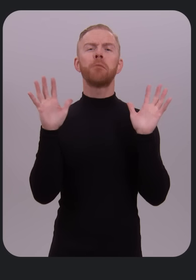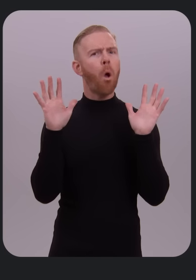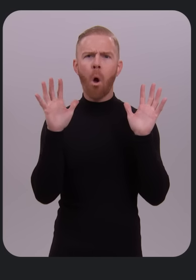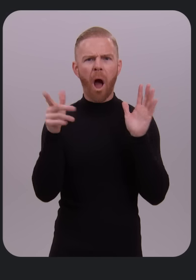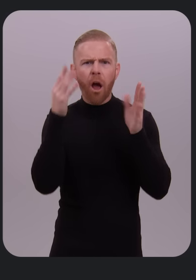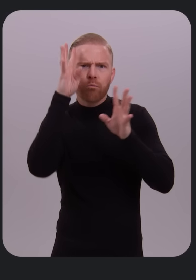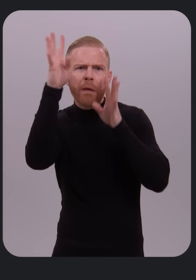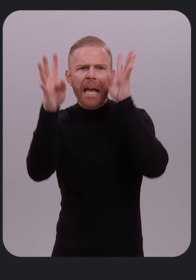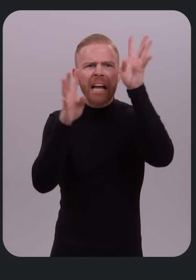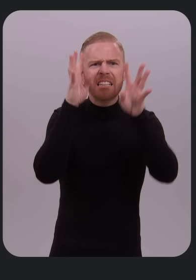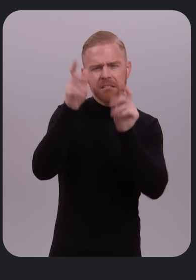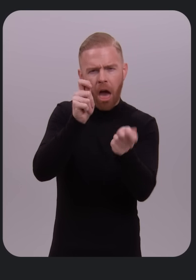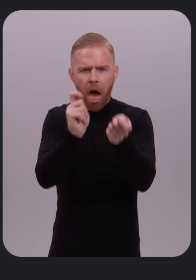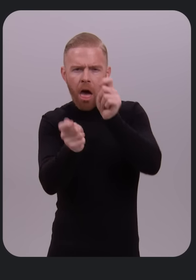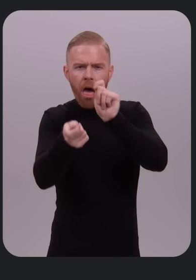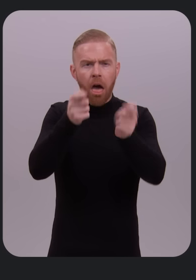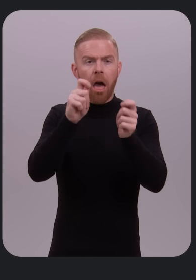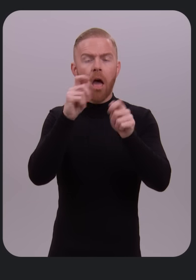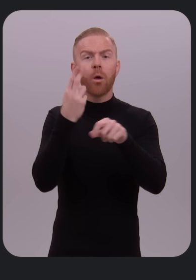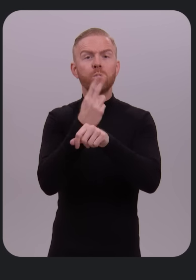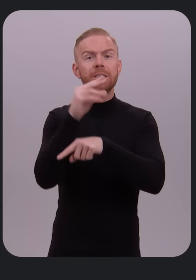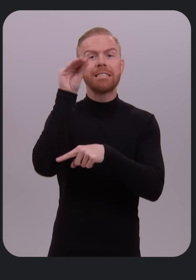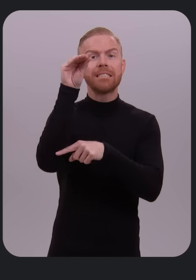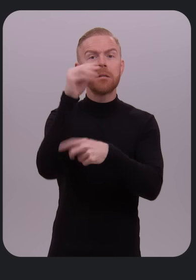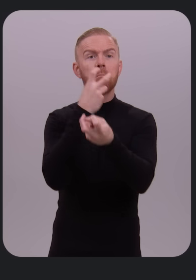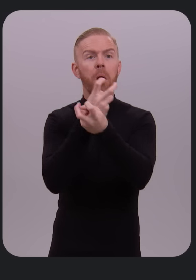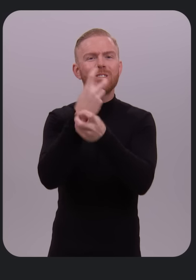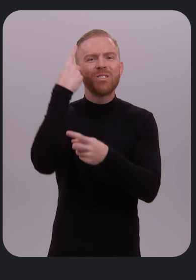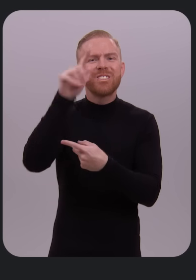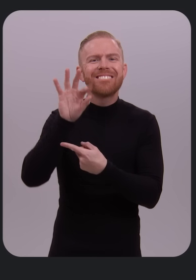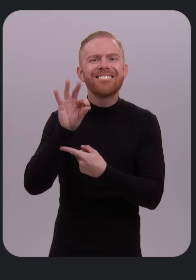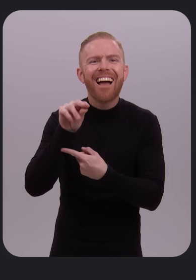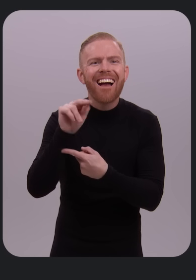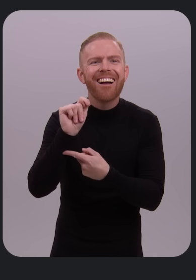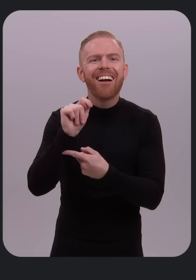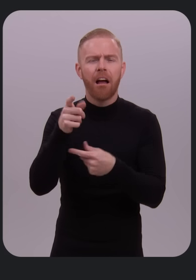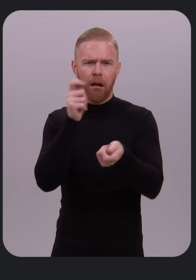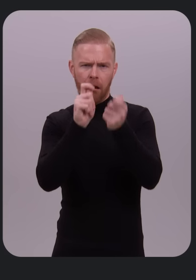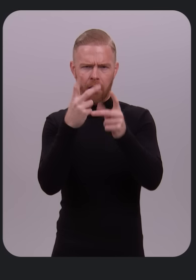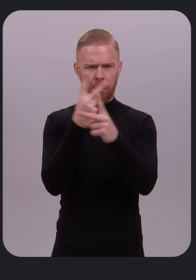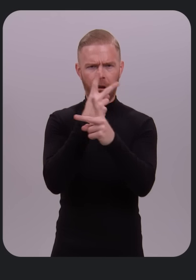like using dinosaur bones in the font, or figuring out the spacing, the font size,